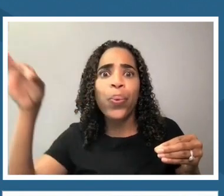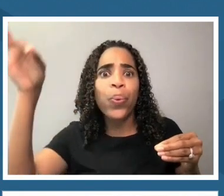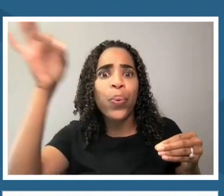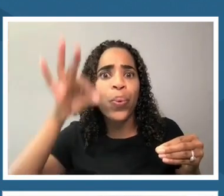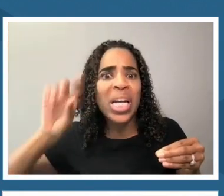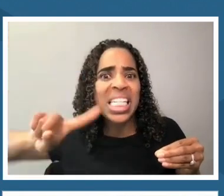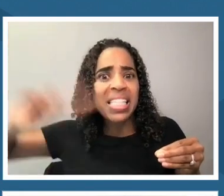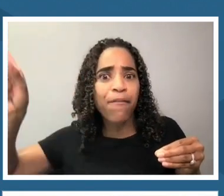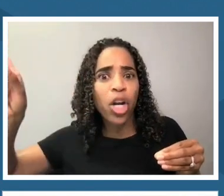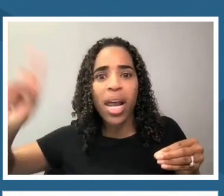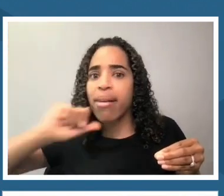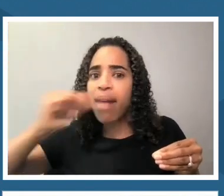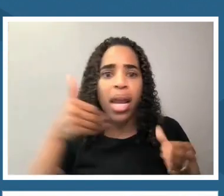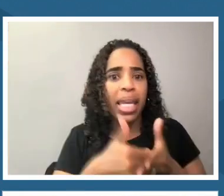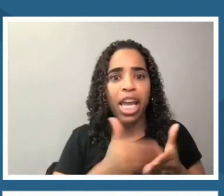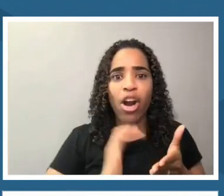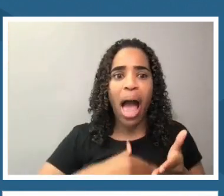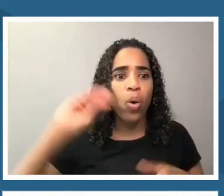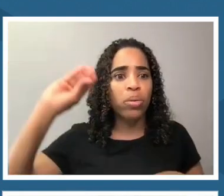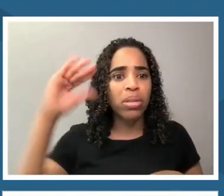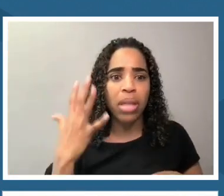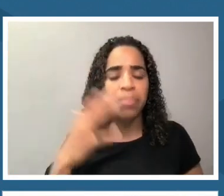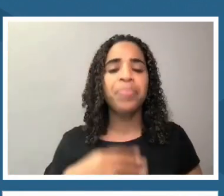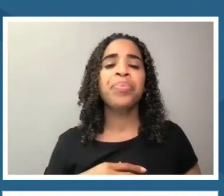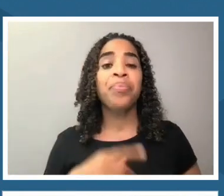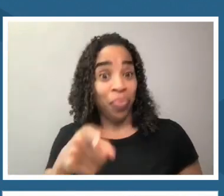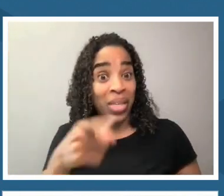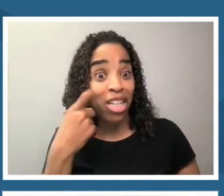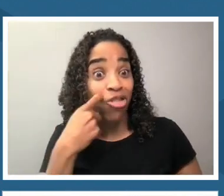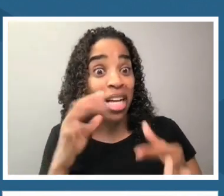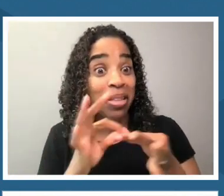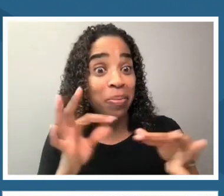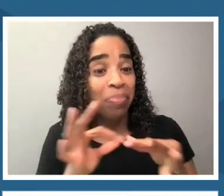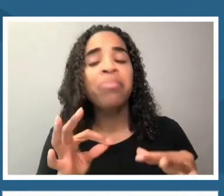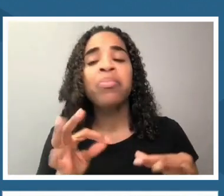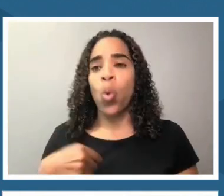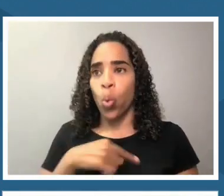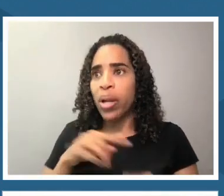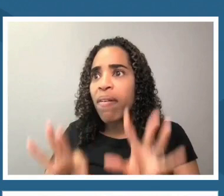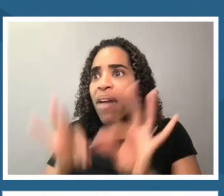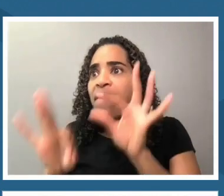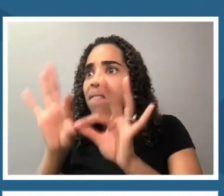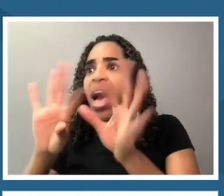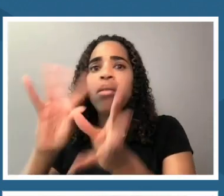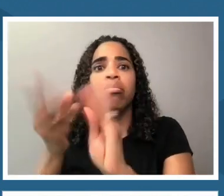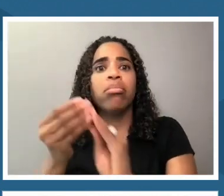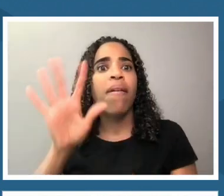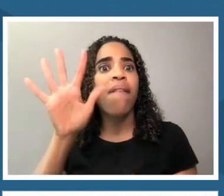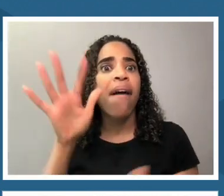have found so far about 5000 of them